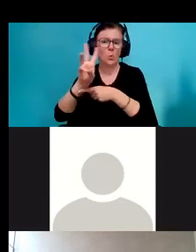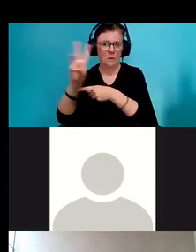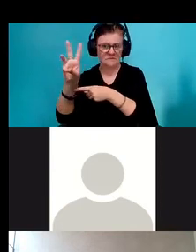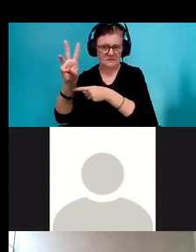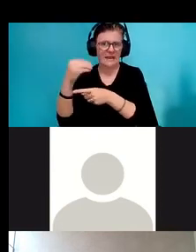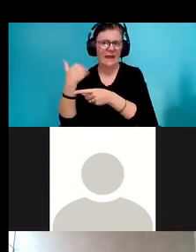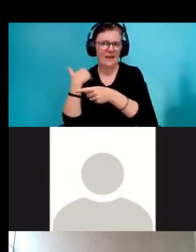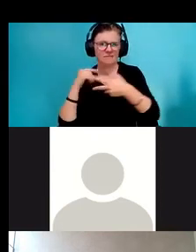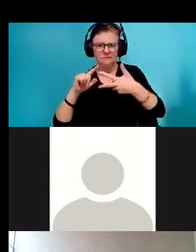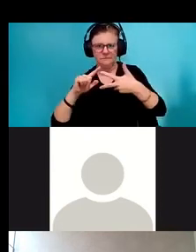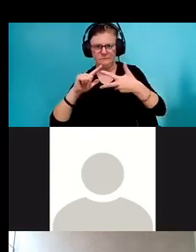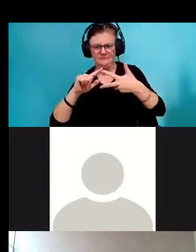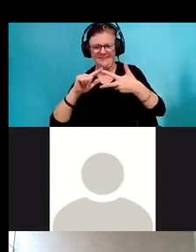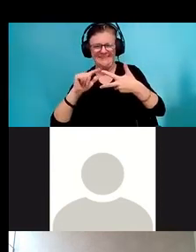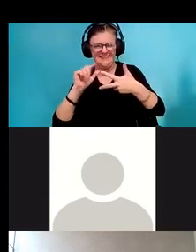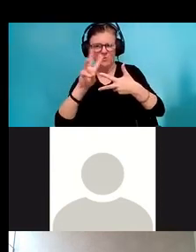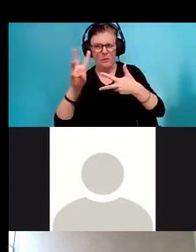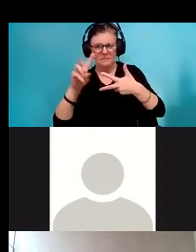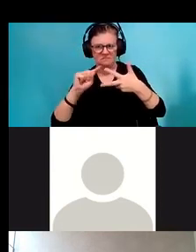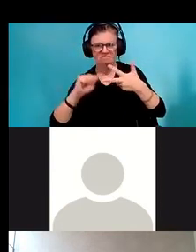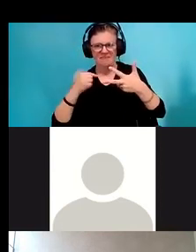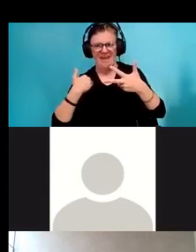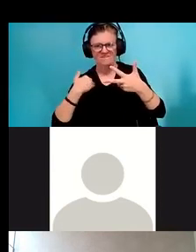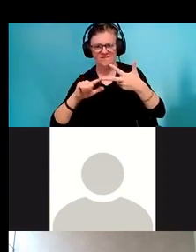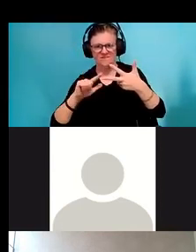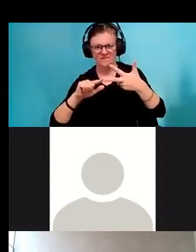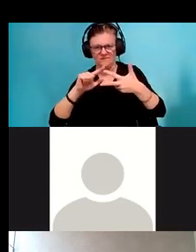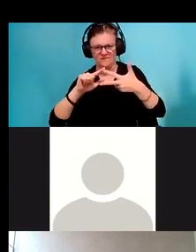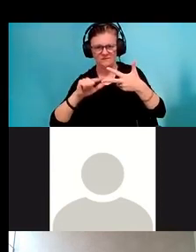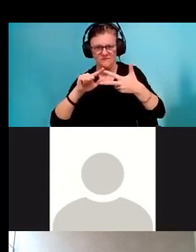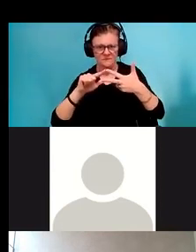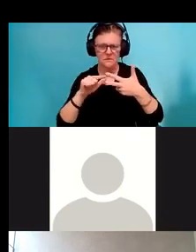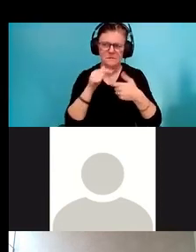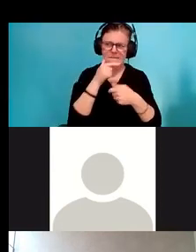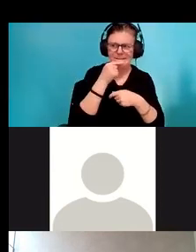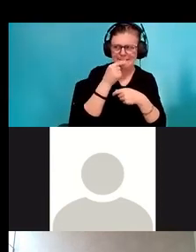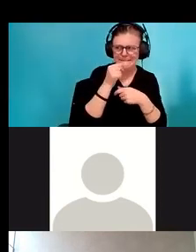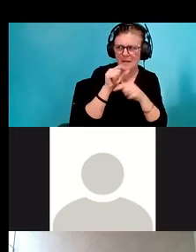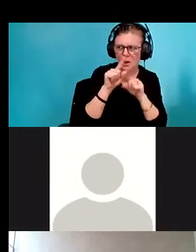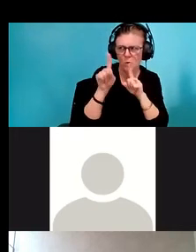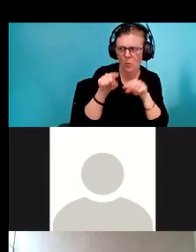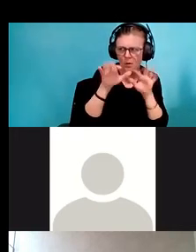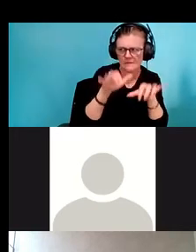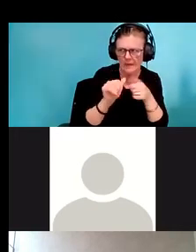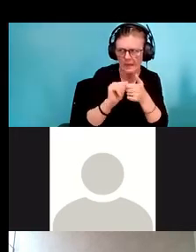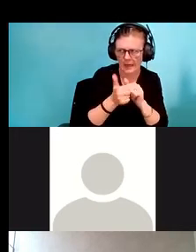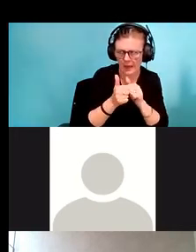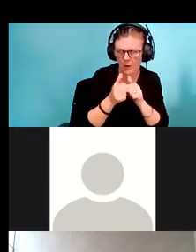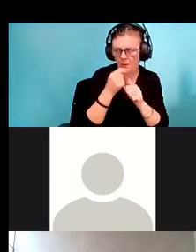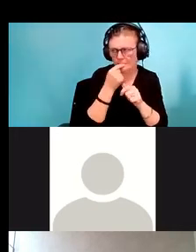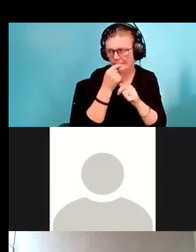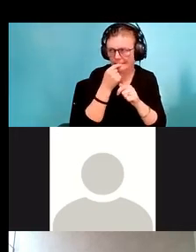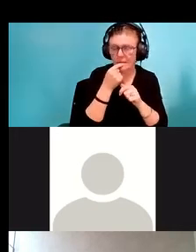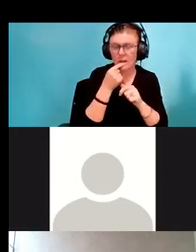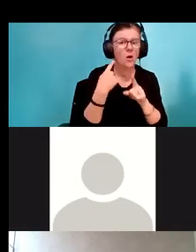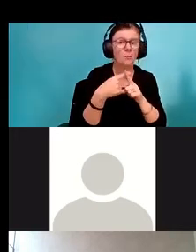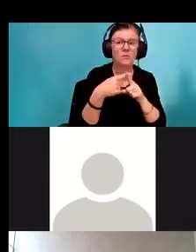so you can consult any of these for guidance about how to report. And you can also, as I said, call us or email us